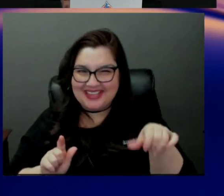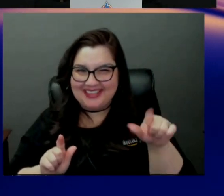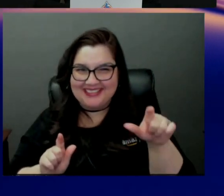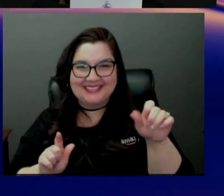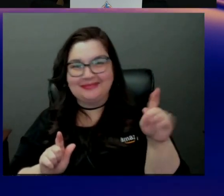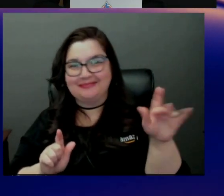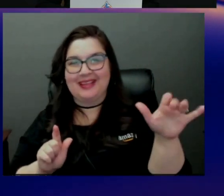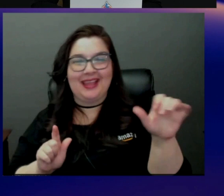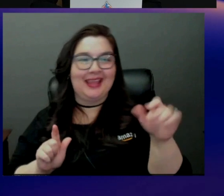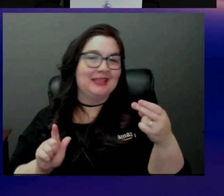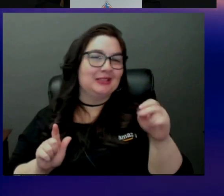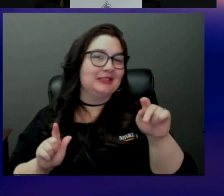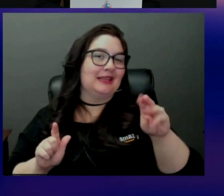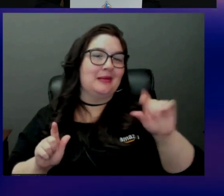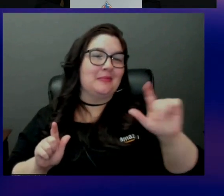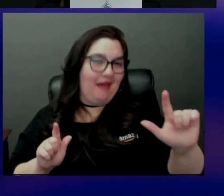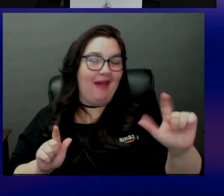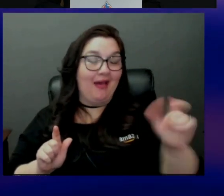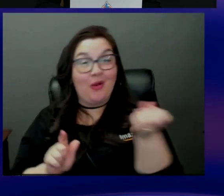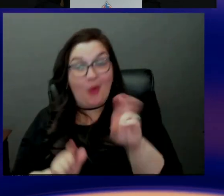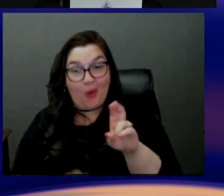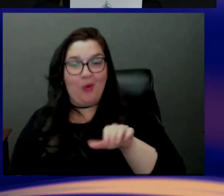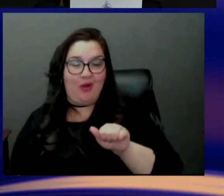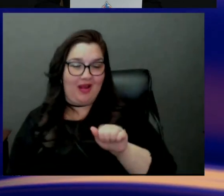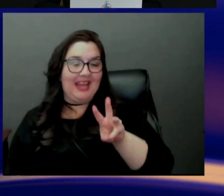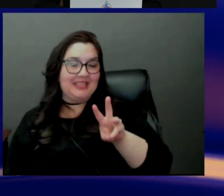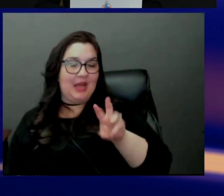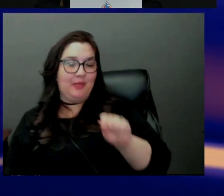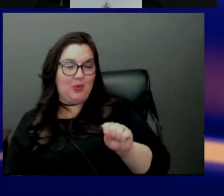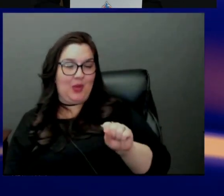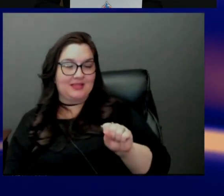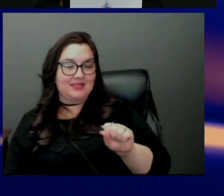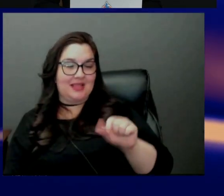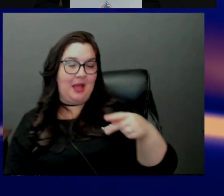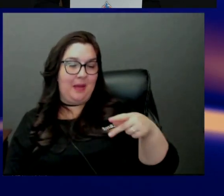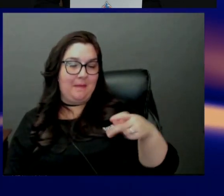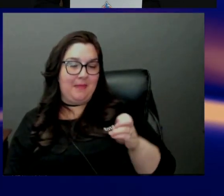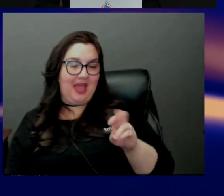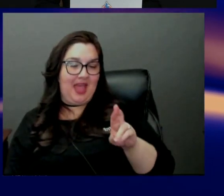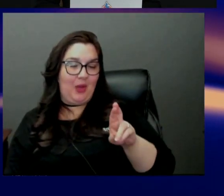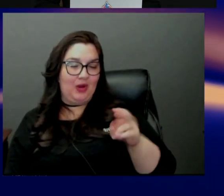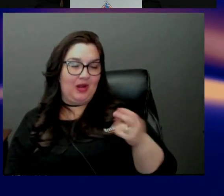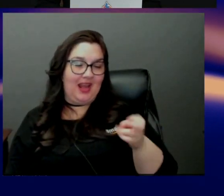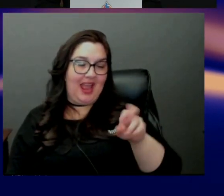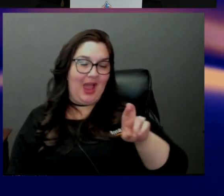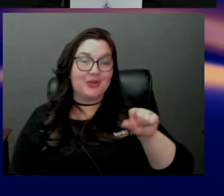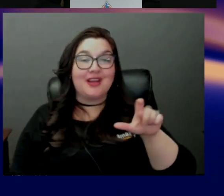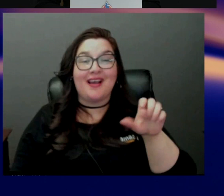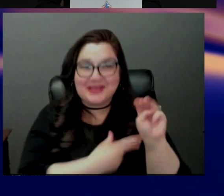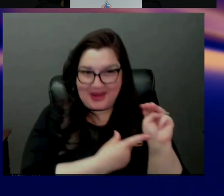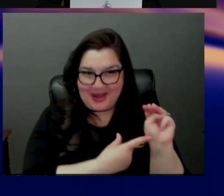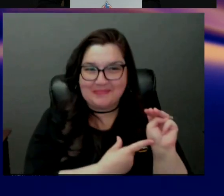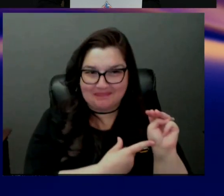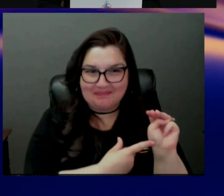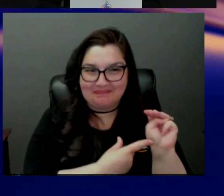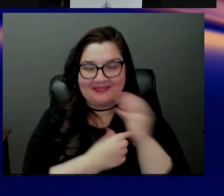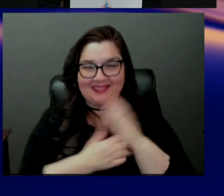or you can visit AWSpowerhour.com and yeah, enjoy the training and let us know if you have any additional questions.